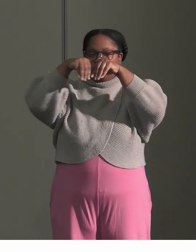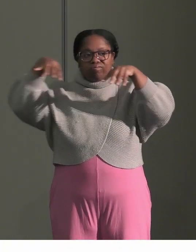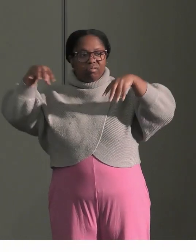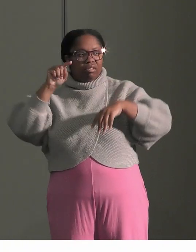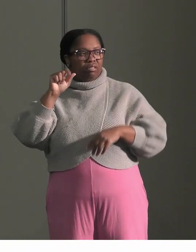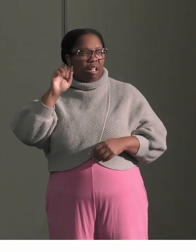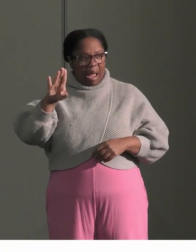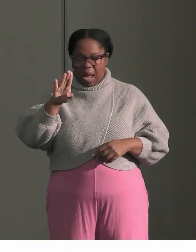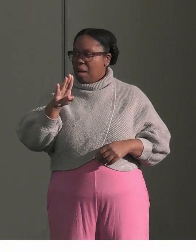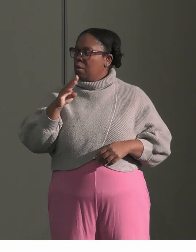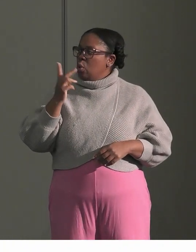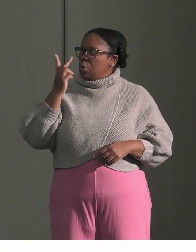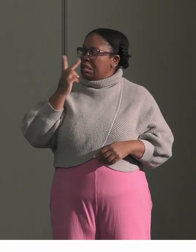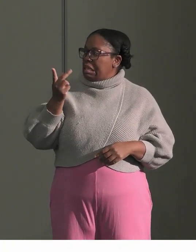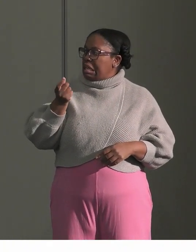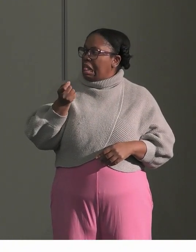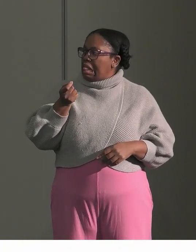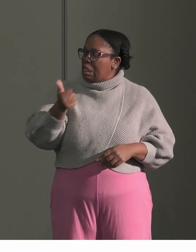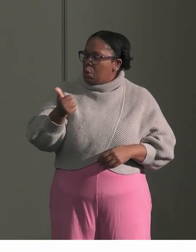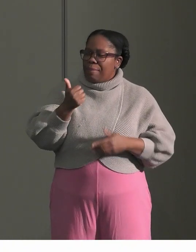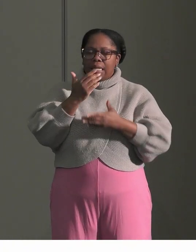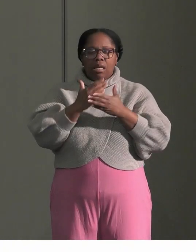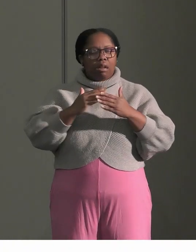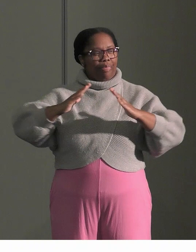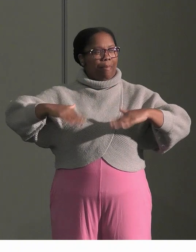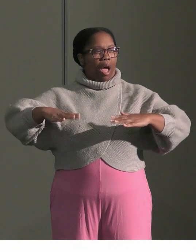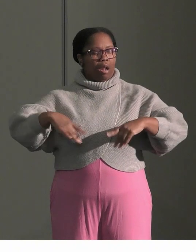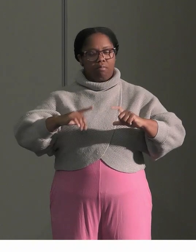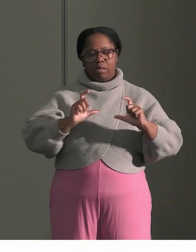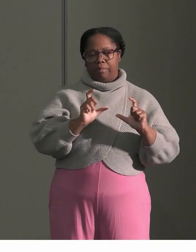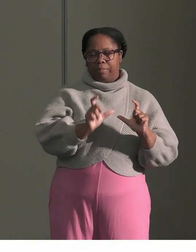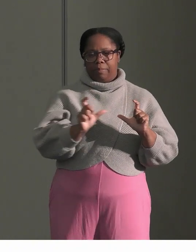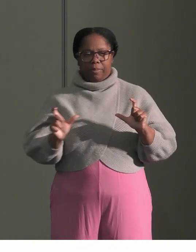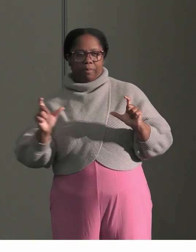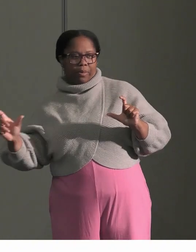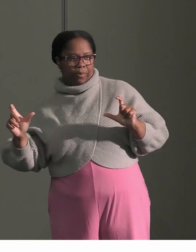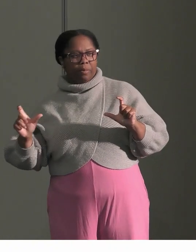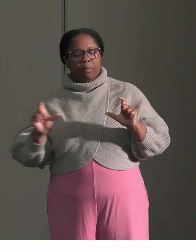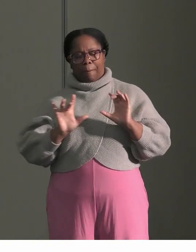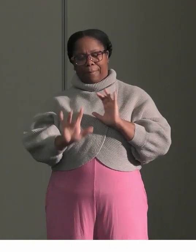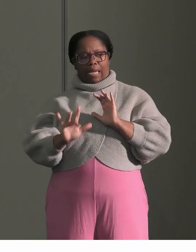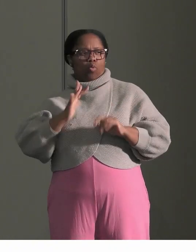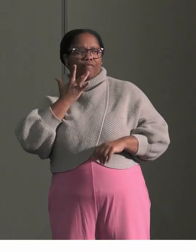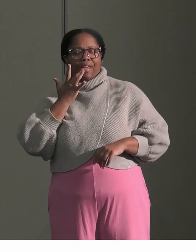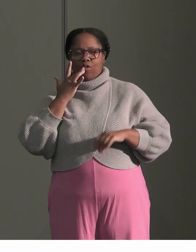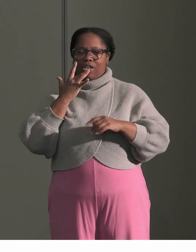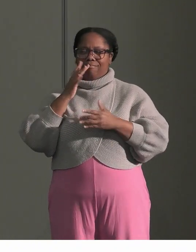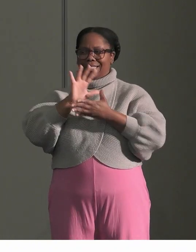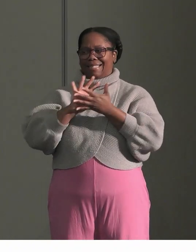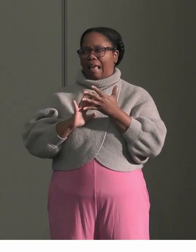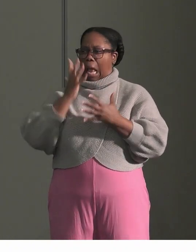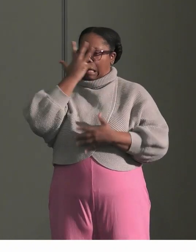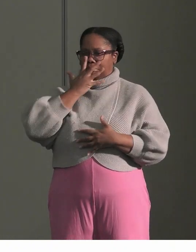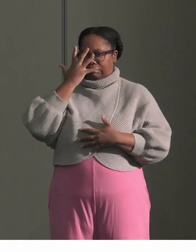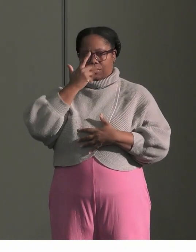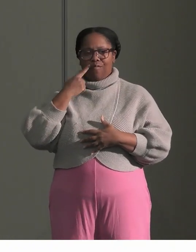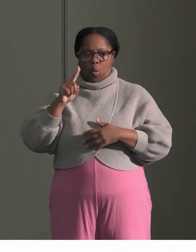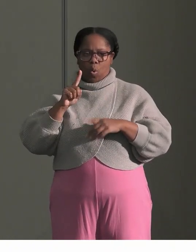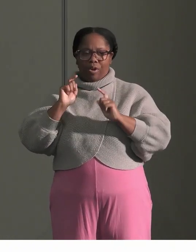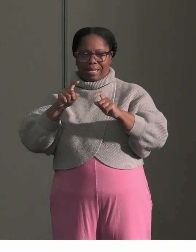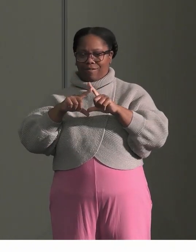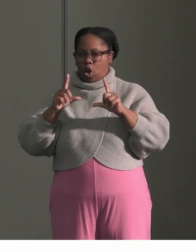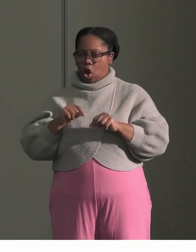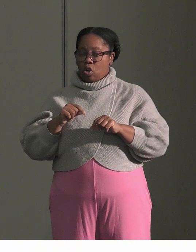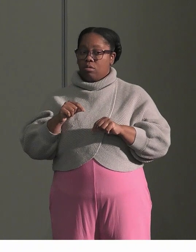we see the hint of graphics that let you choose that thank you card design which the Gen pop users